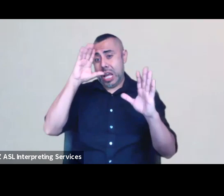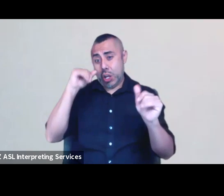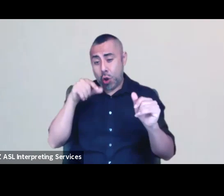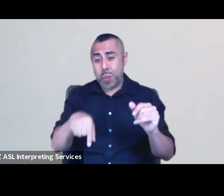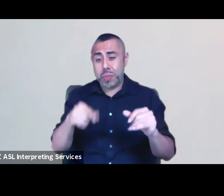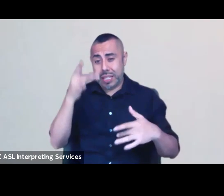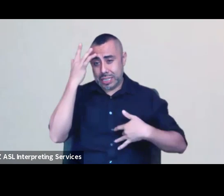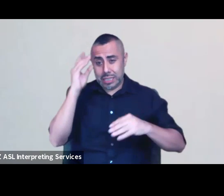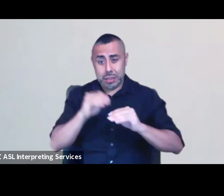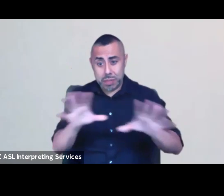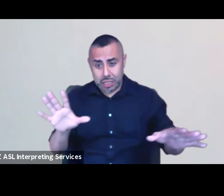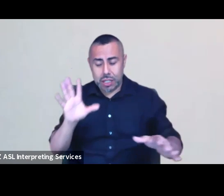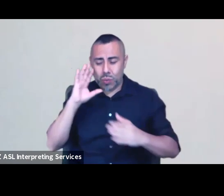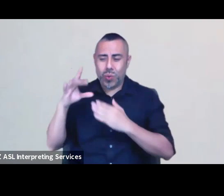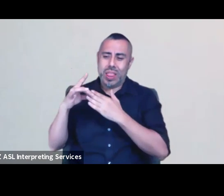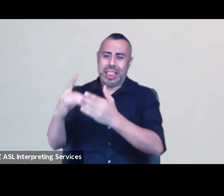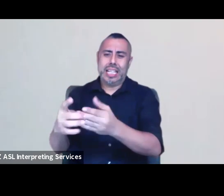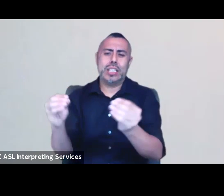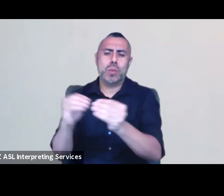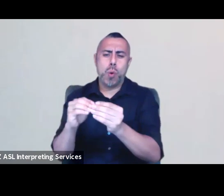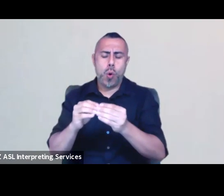and more robust structures of mutual aid.